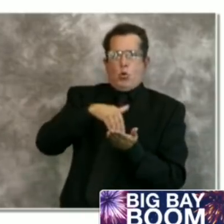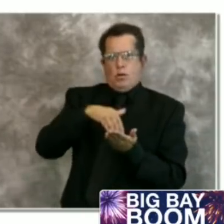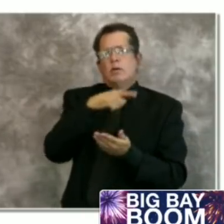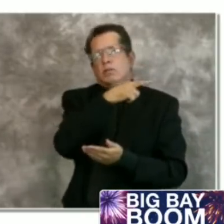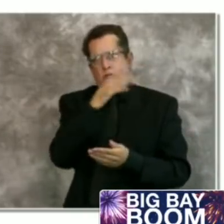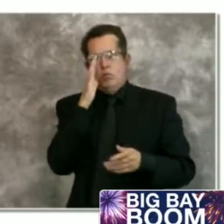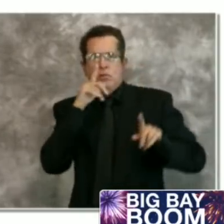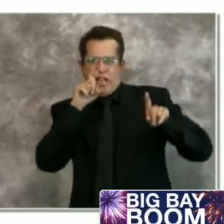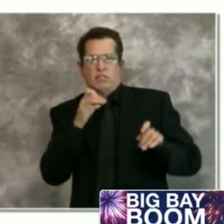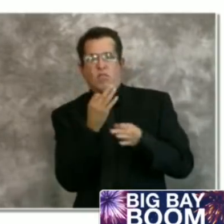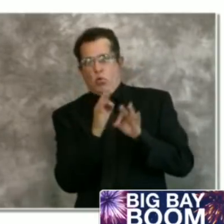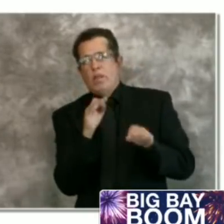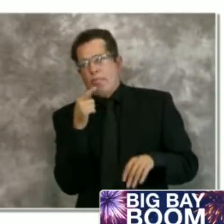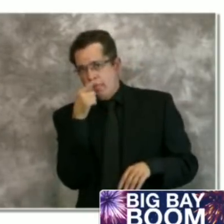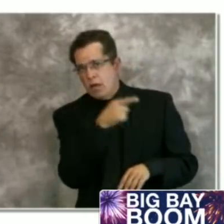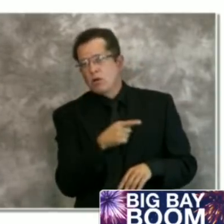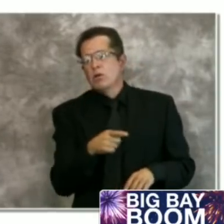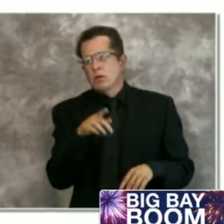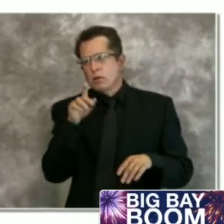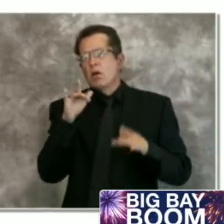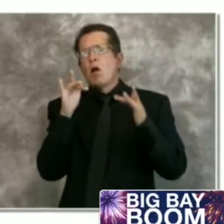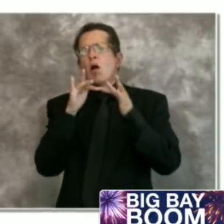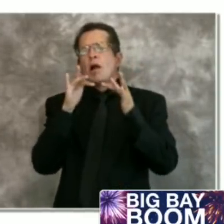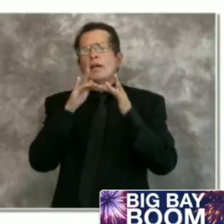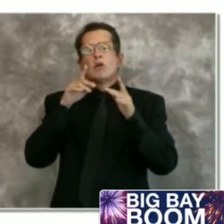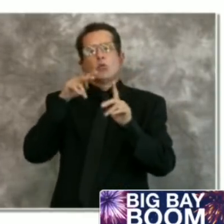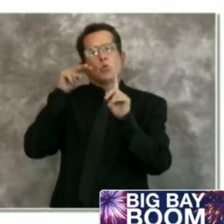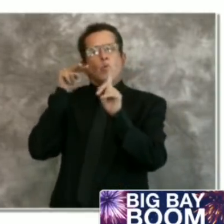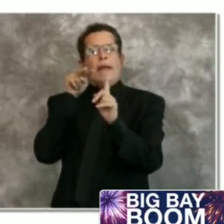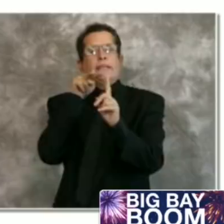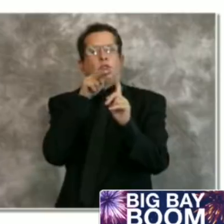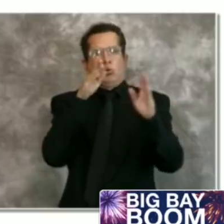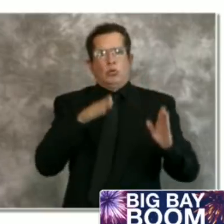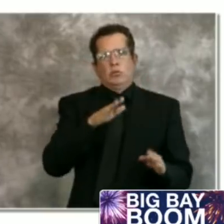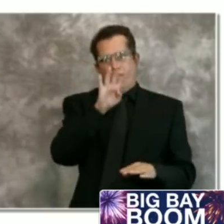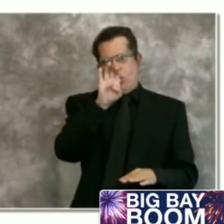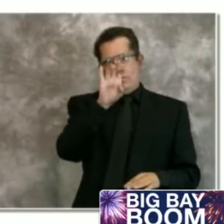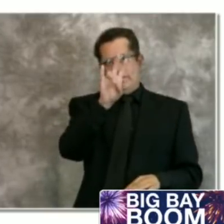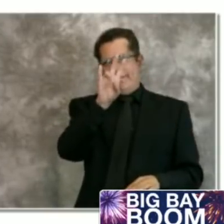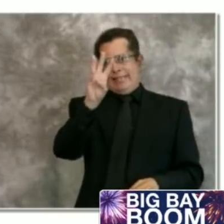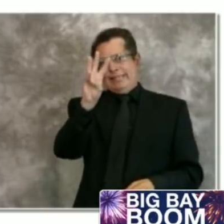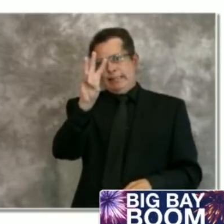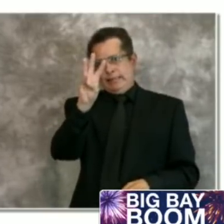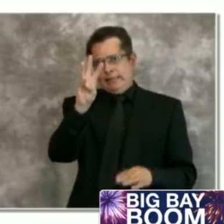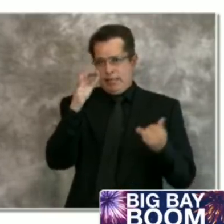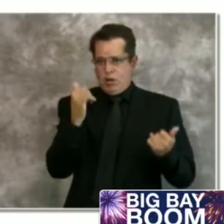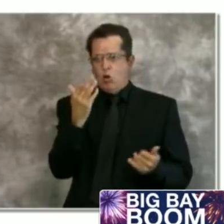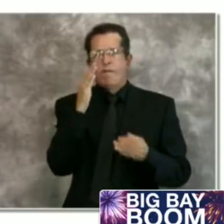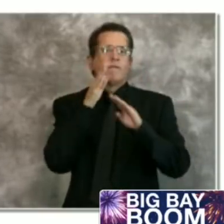APPOINTMENT. YOU DON'T WANT TO DO AN APPOINTMENT YOU CAN GO TO THE TOP JOB AT CENTER WHICH IS OPPOSITE. BUT AGAIN